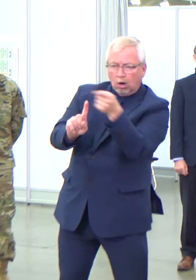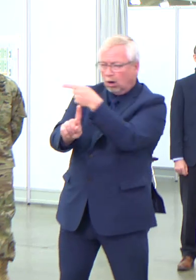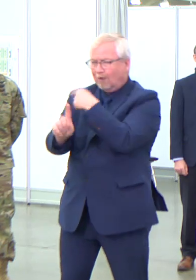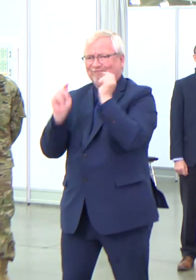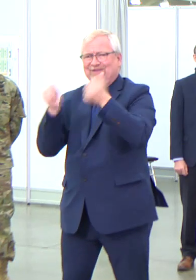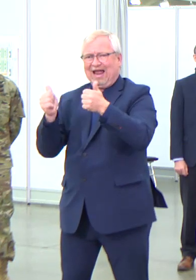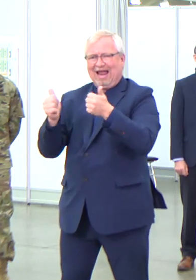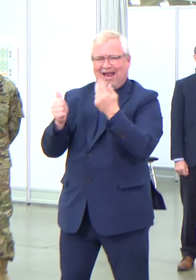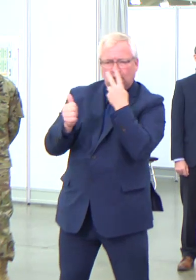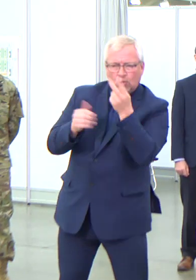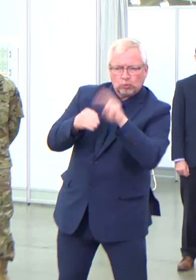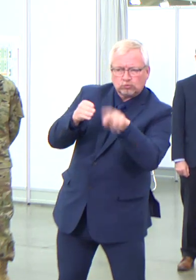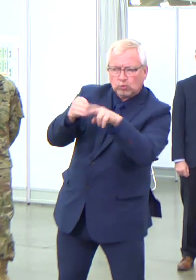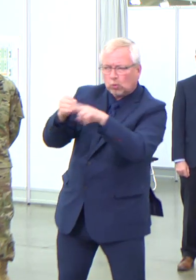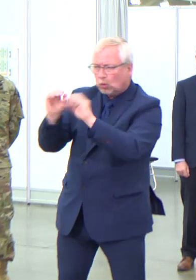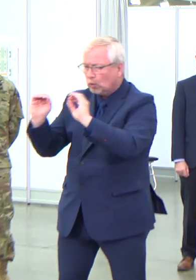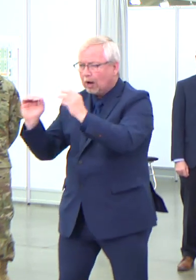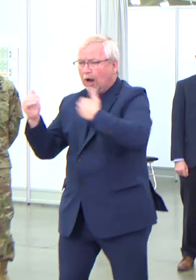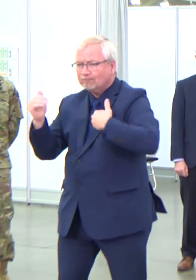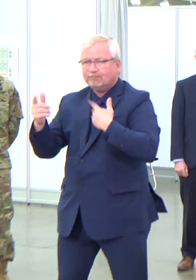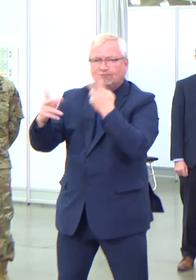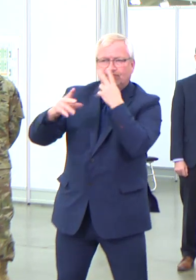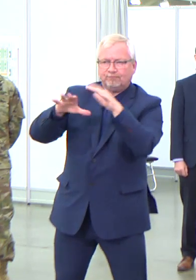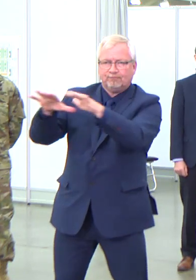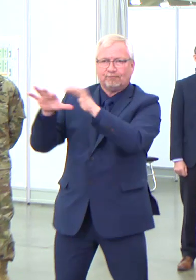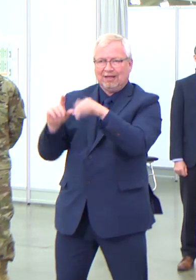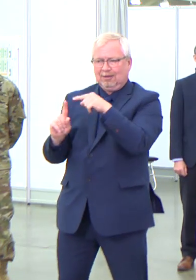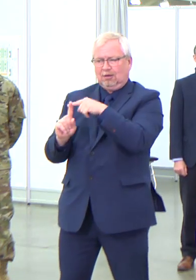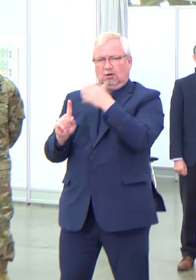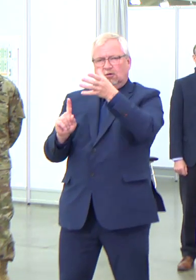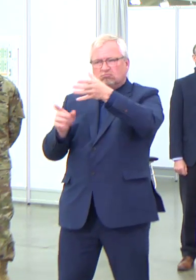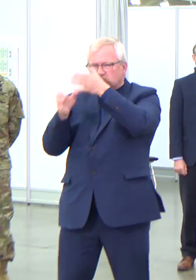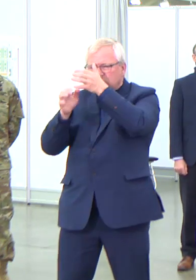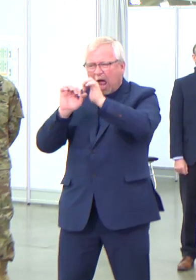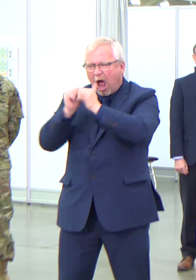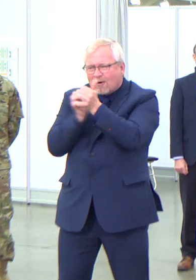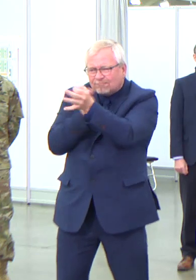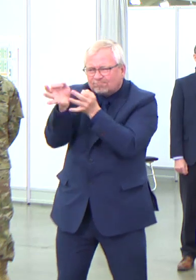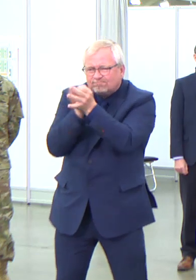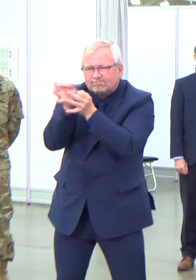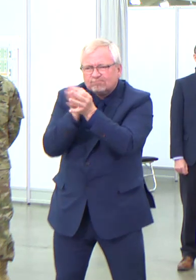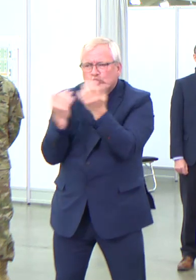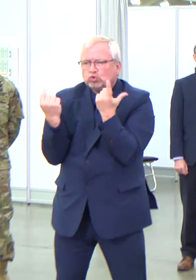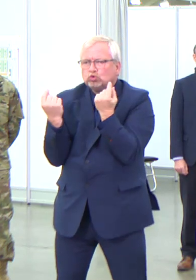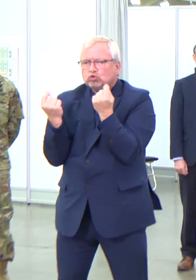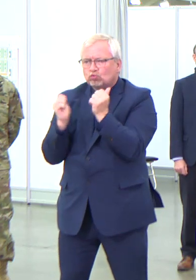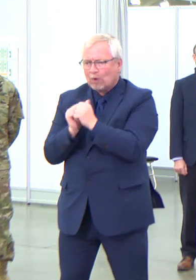fastest test available, and provide expert instruction on